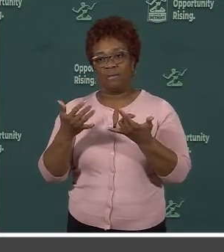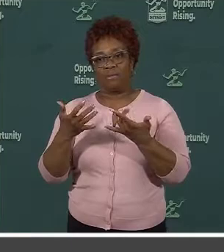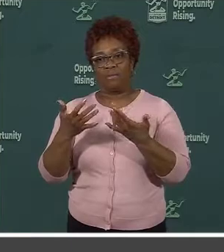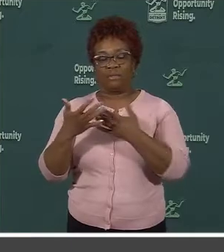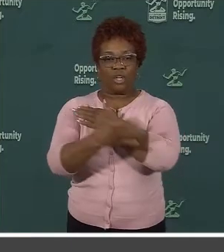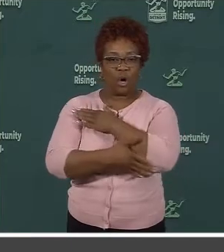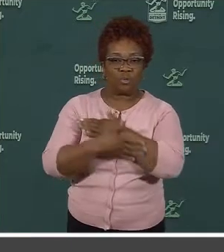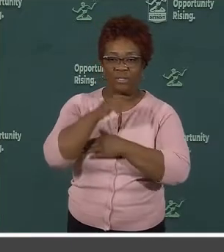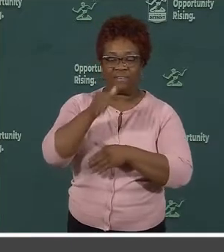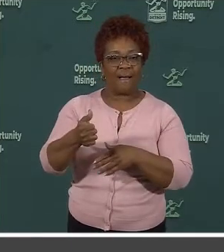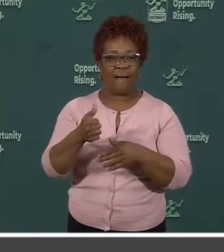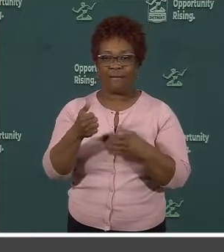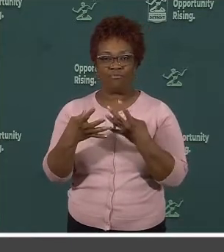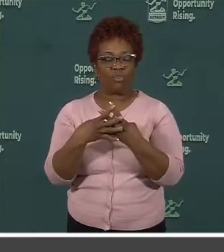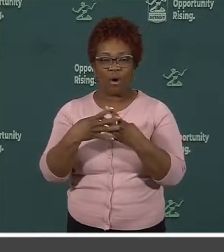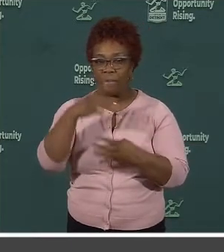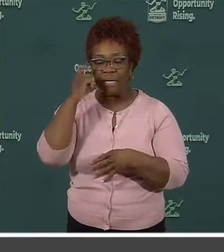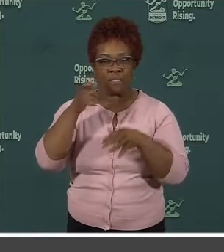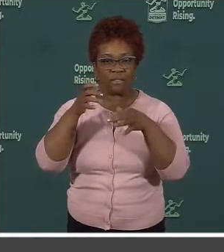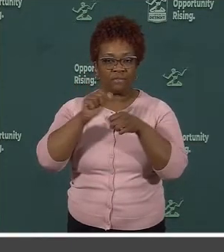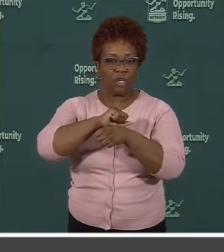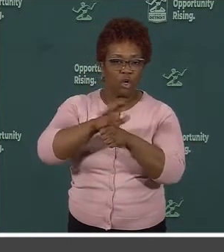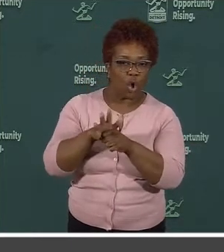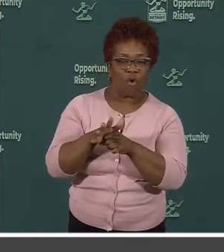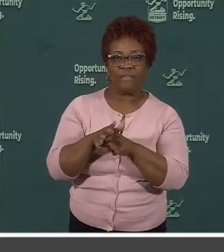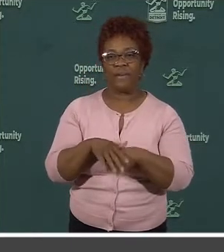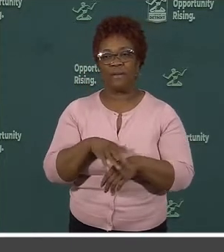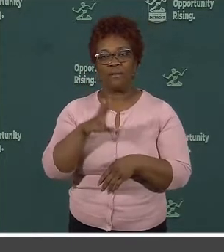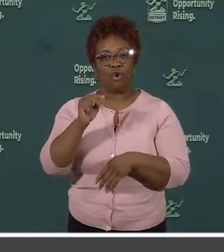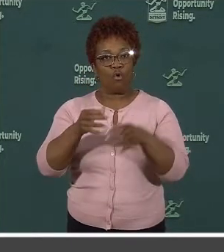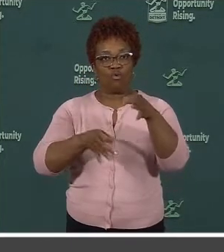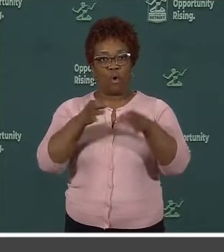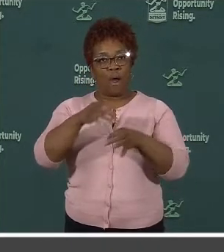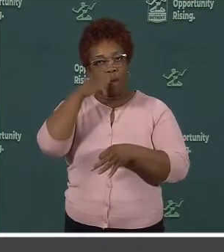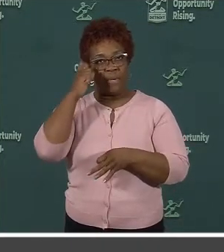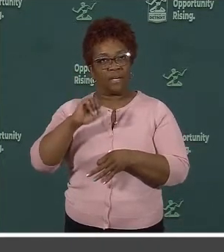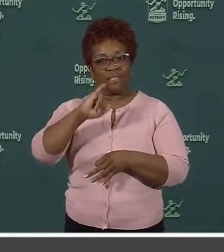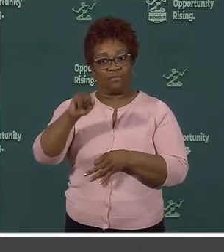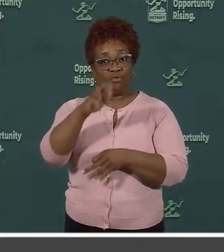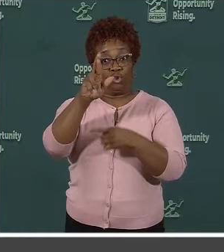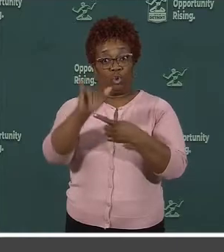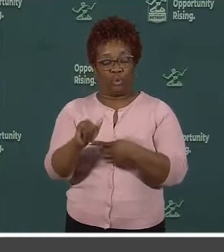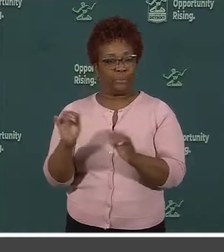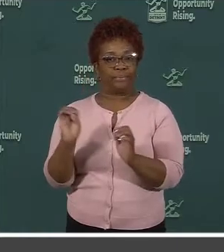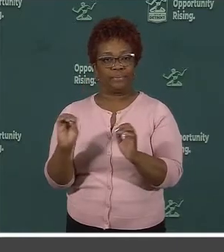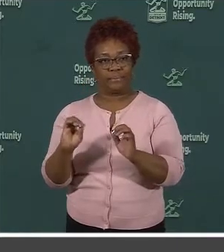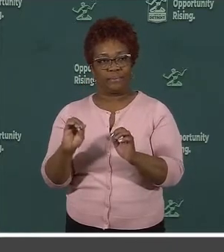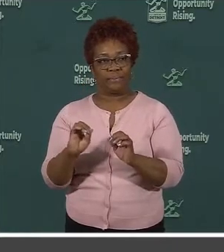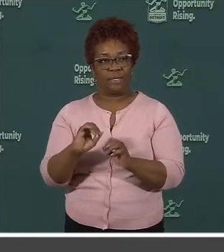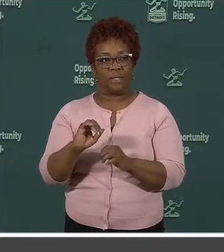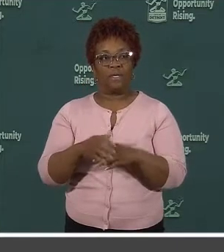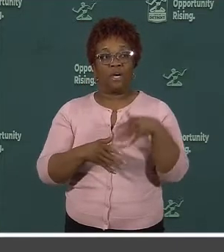GETTING THEIR TRIAL BECAUSE YOU CAN'T GET JURIES IN WITH COVID ET CETERA JUDGE BIOMECHANICAL AT THIRTY SIX DISTRICT COURT